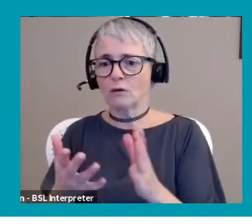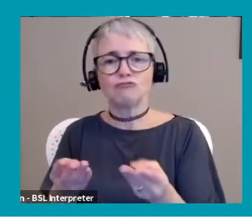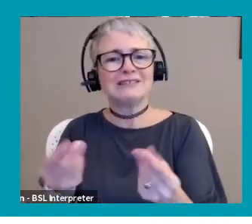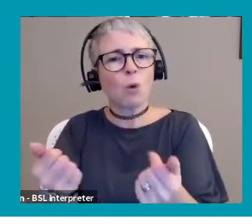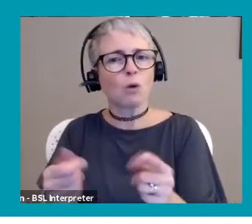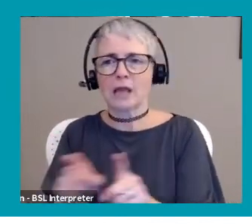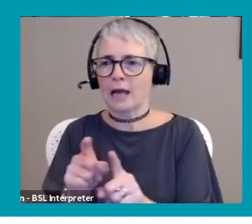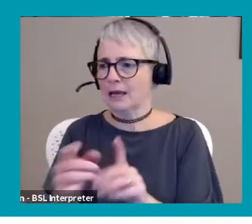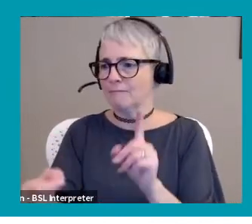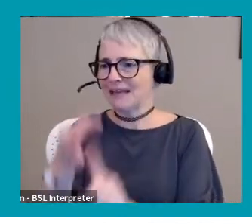CV writing tips.